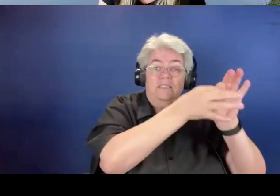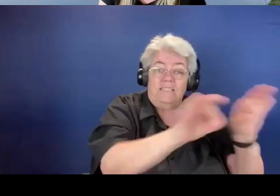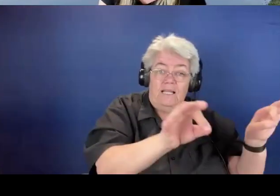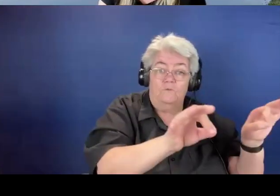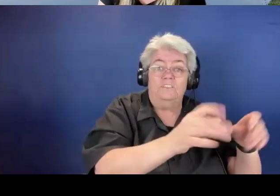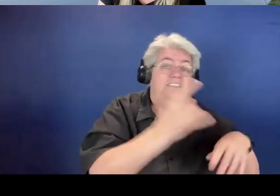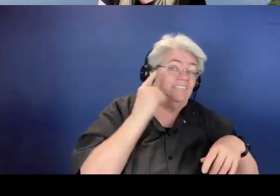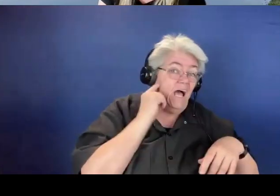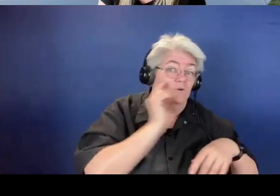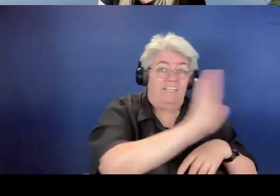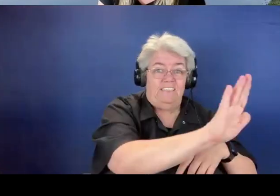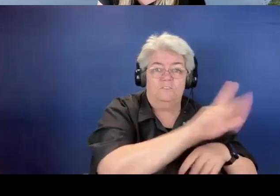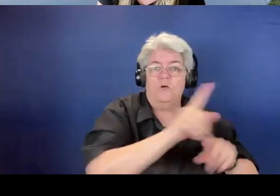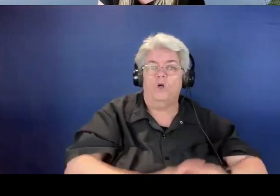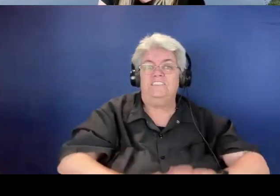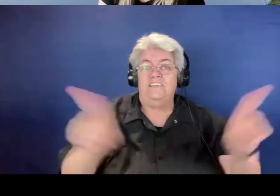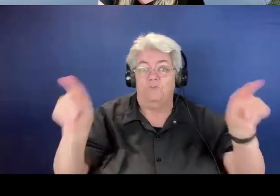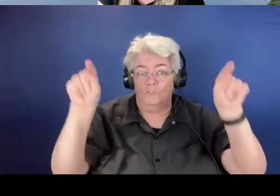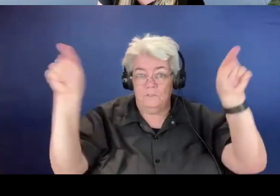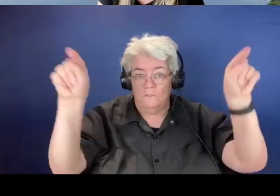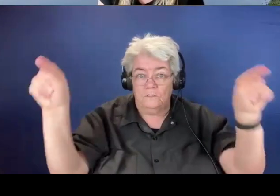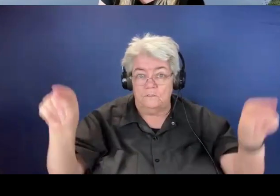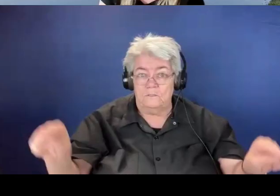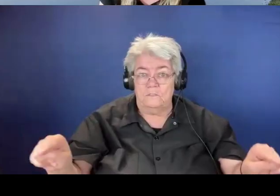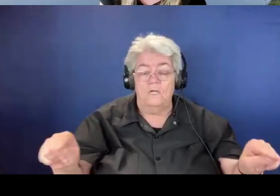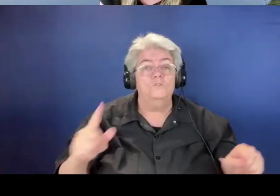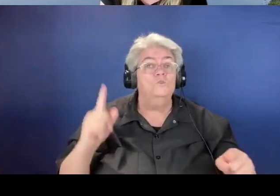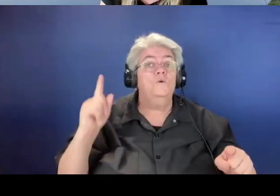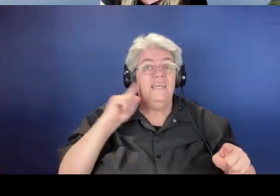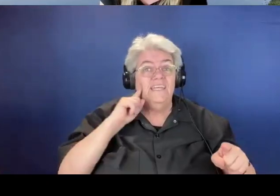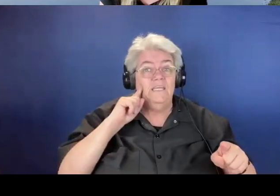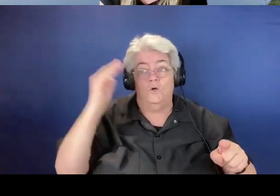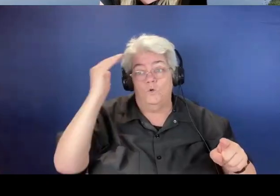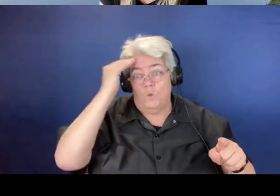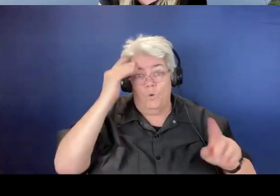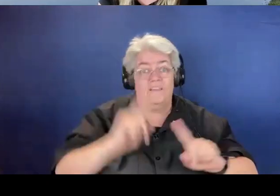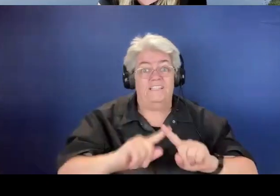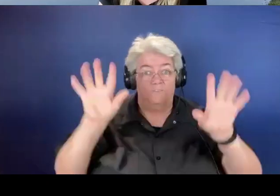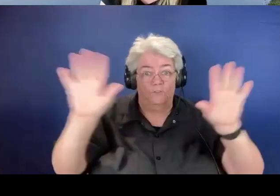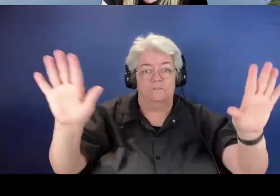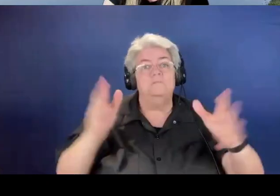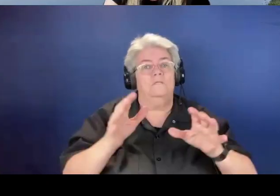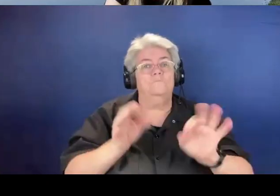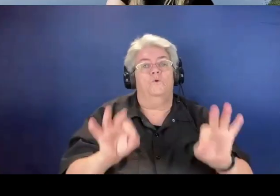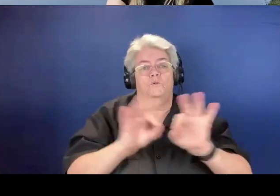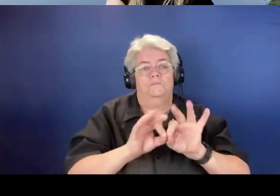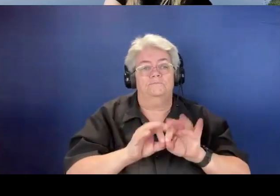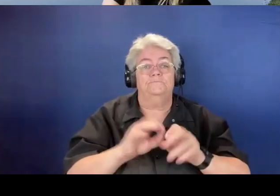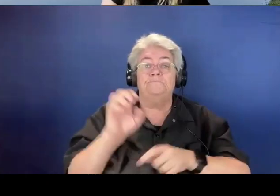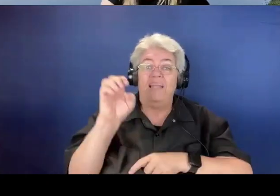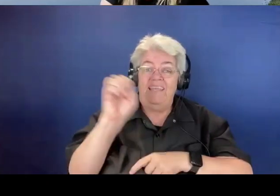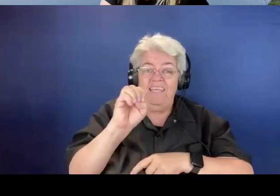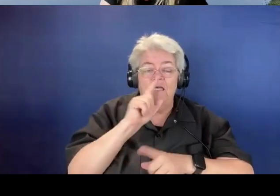then discriminate them is extremely important. For the E, the E is for exposure to fluent language models.